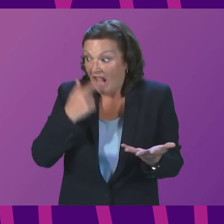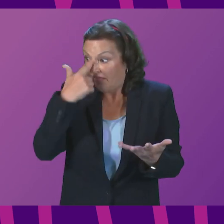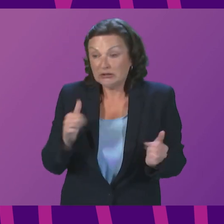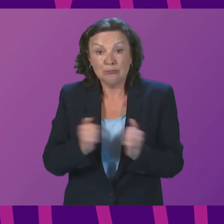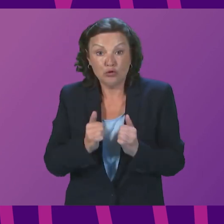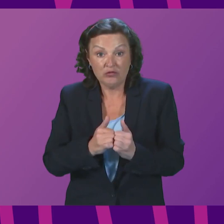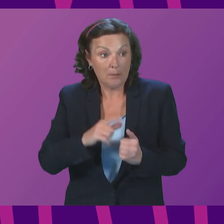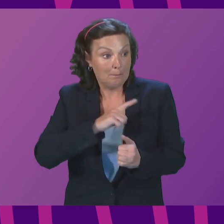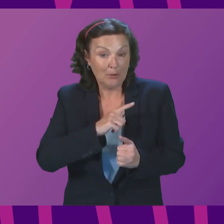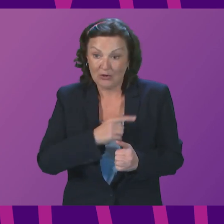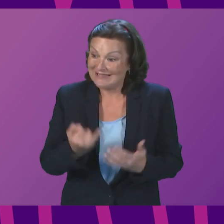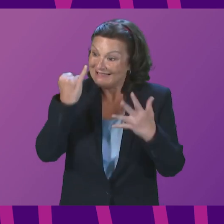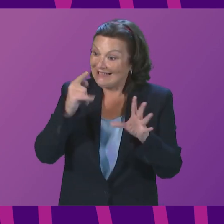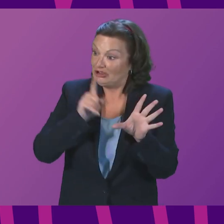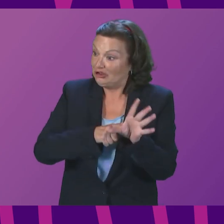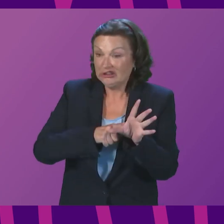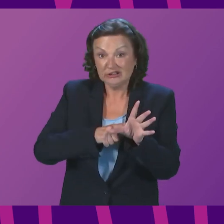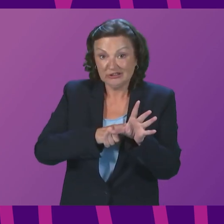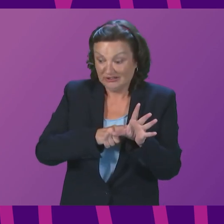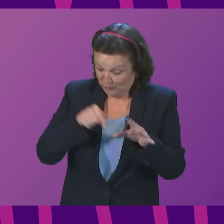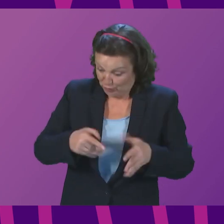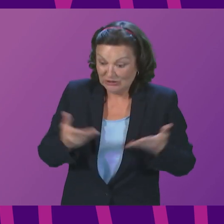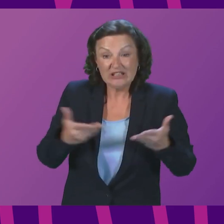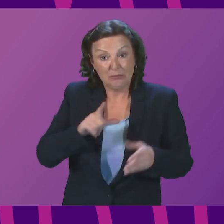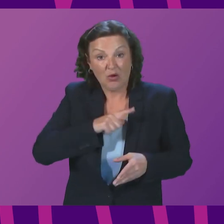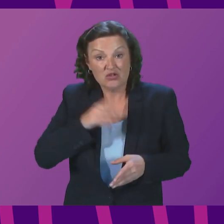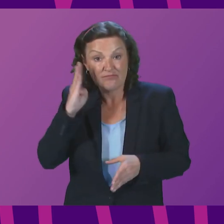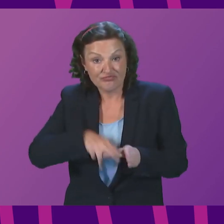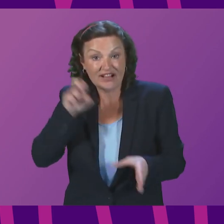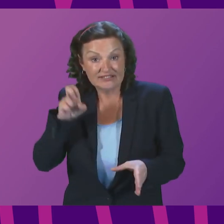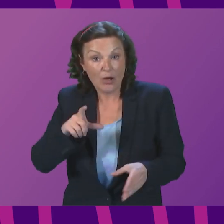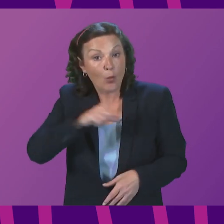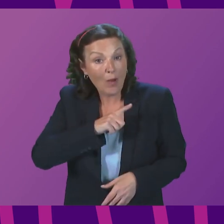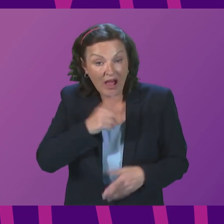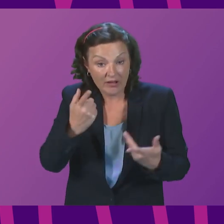because it is six years to the day since the Brexit referendum—is Brexit and the ending of free movement, for example.